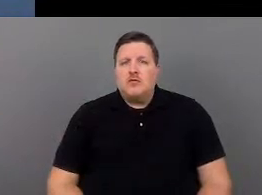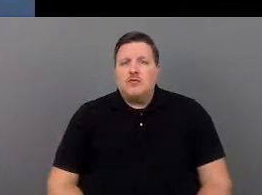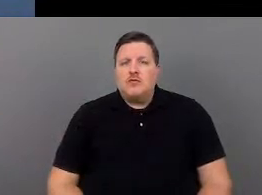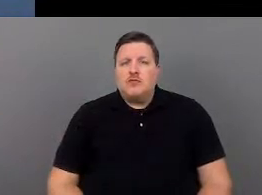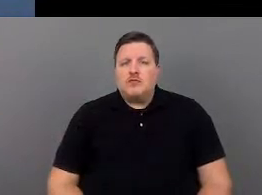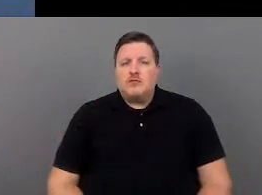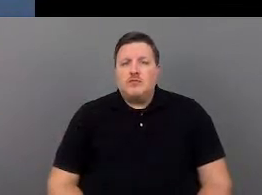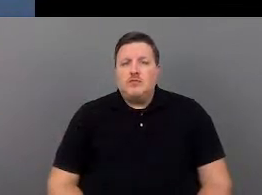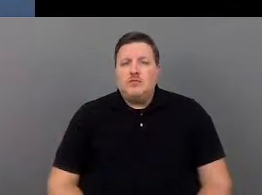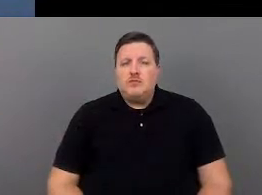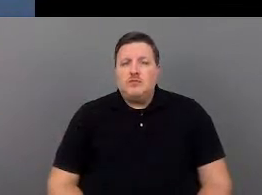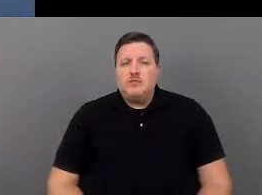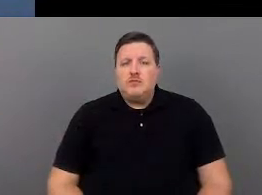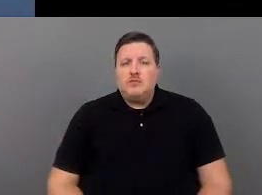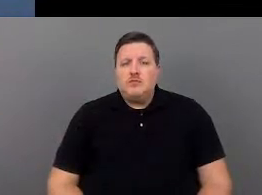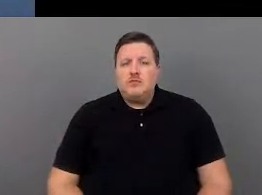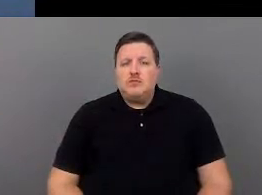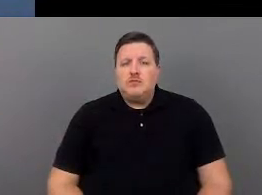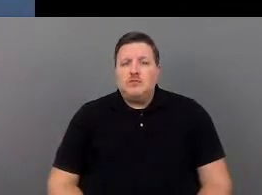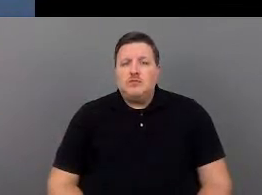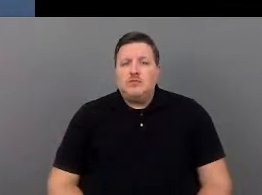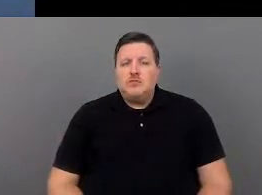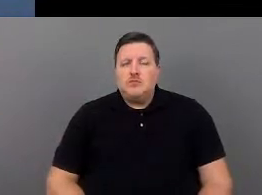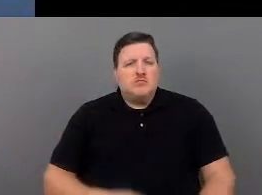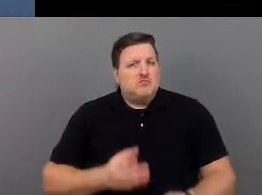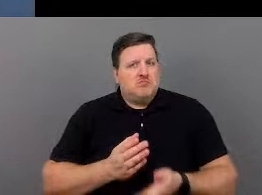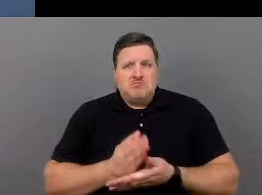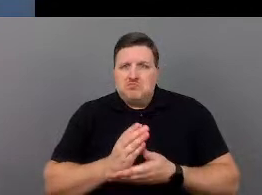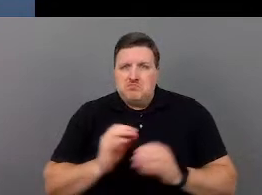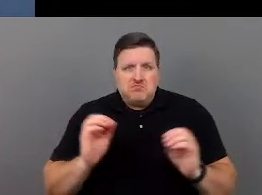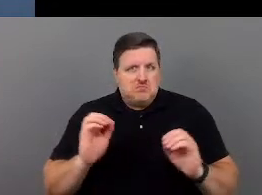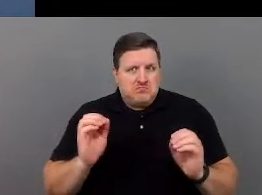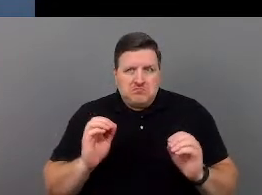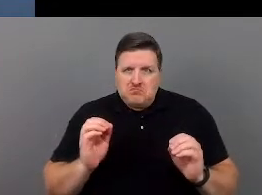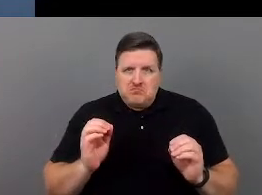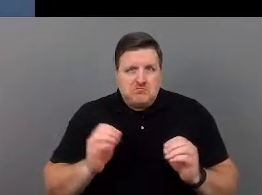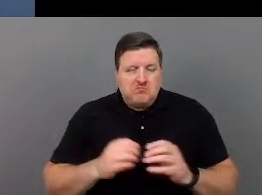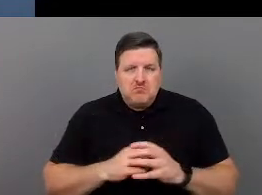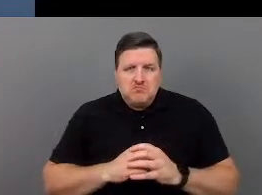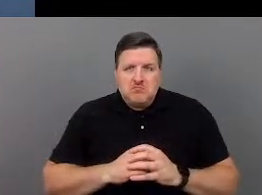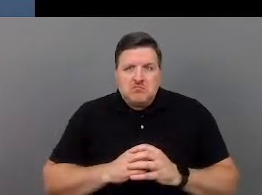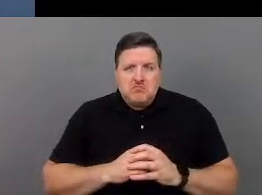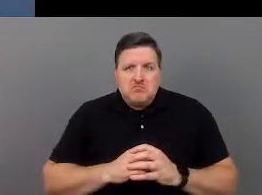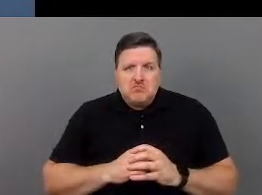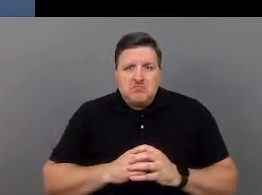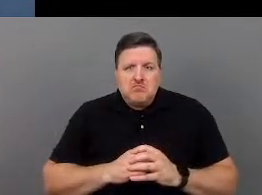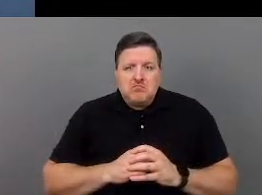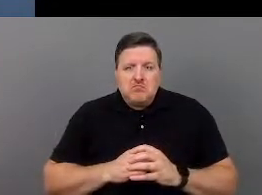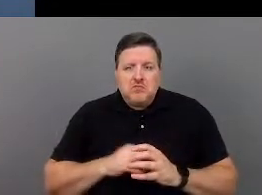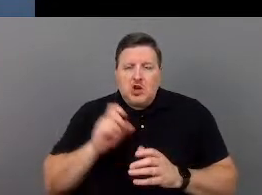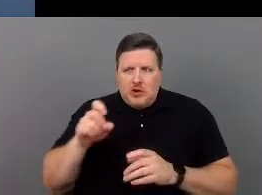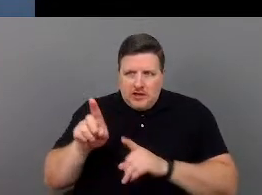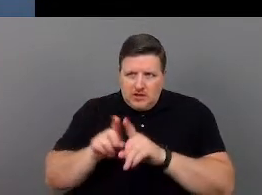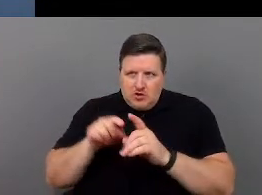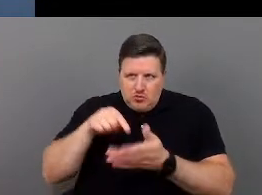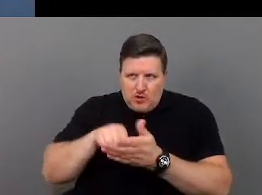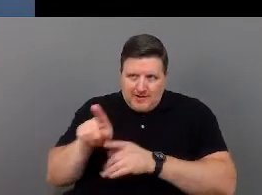ALL RIGHT. I'LL JUST DO A QUICK REMINDER THAT YOU'LL NEED TO PRESS STAR 6 TO UNMUTE, AND I'LL MOVE ON TO SPEAKER 3.